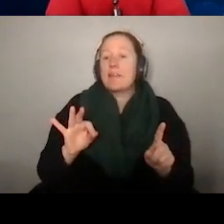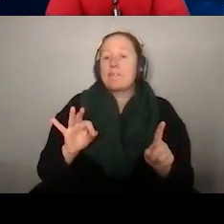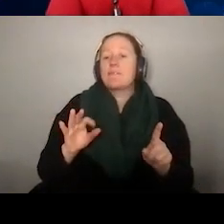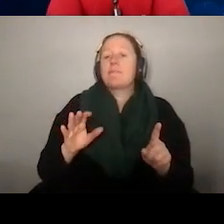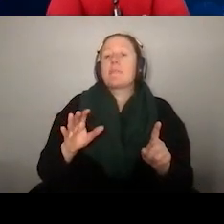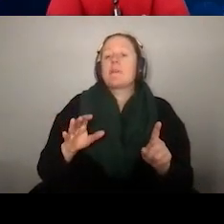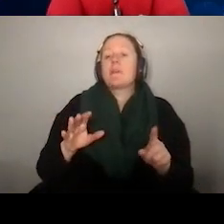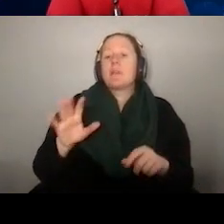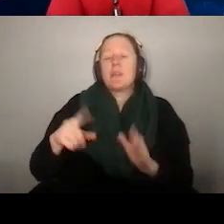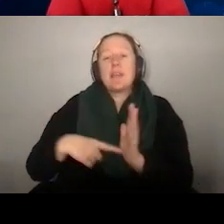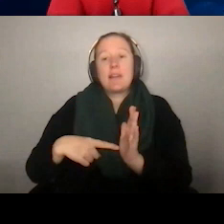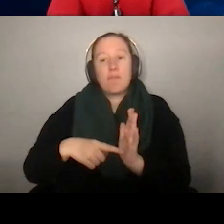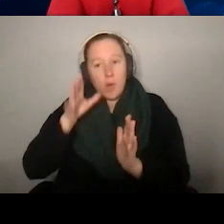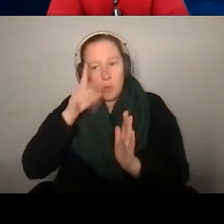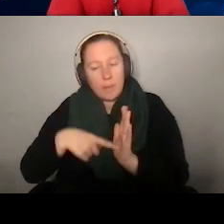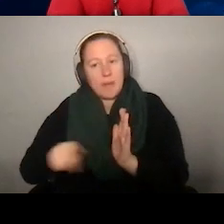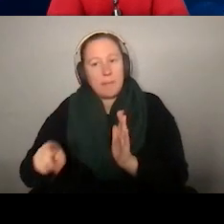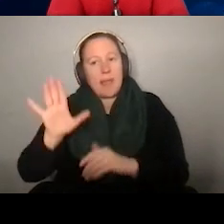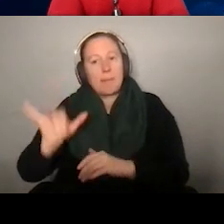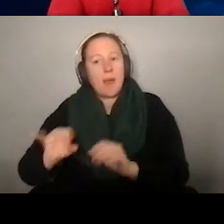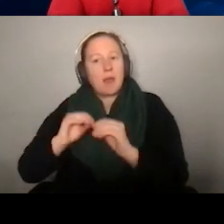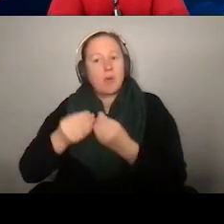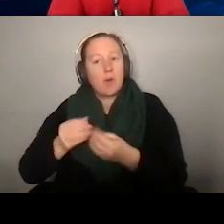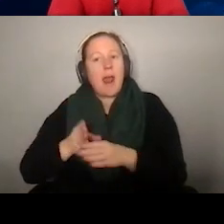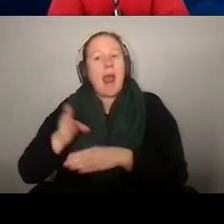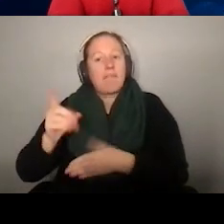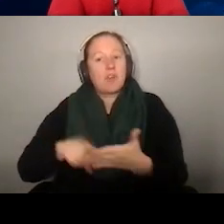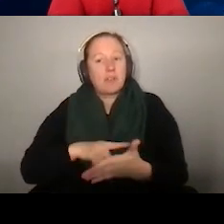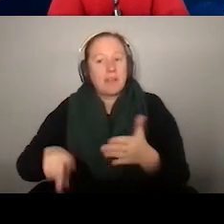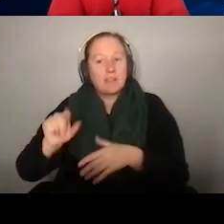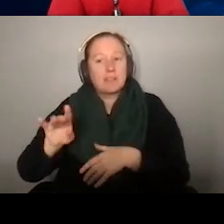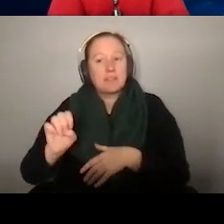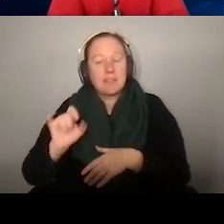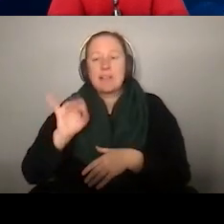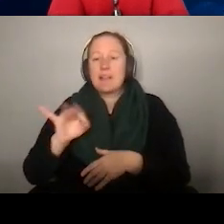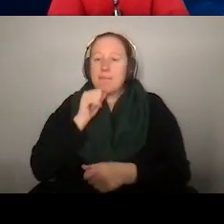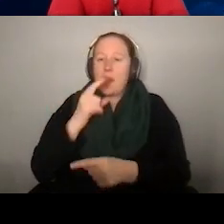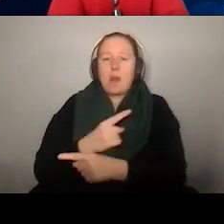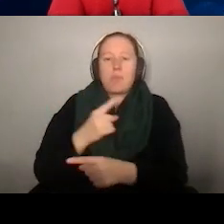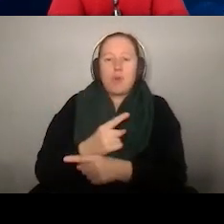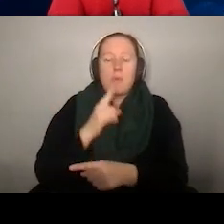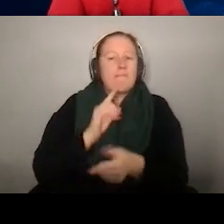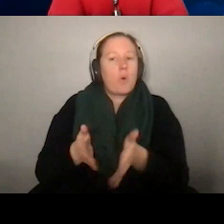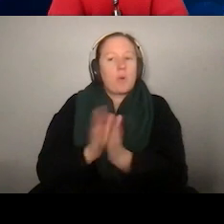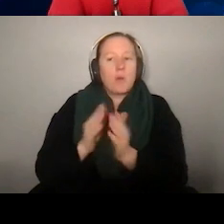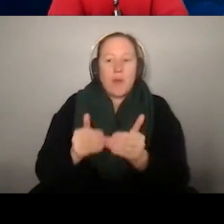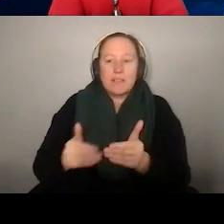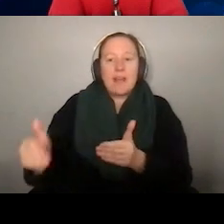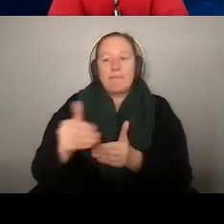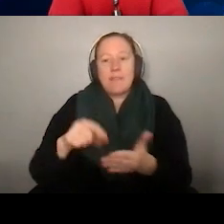your organization after the cancellation date. However, if it is inappropriate to request advanced payments of canceling funds simply to